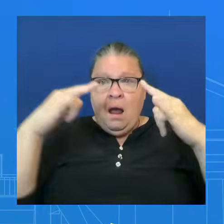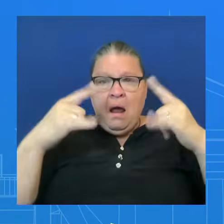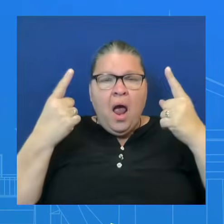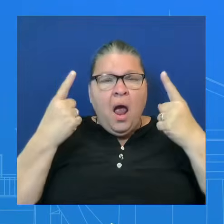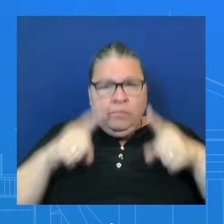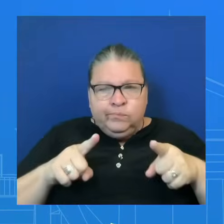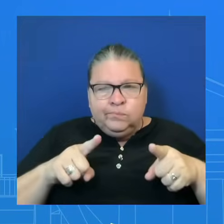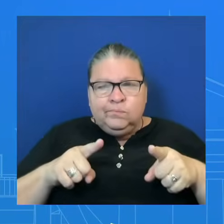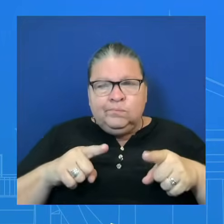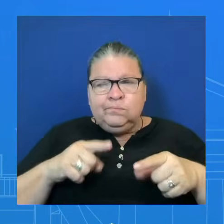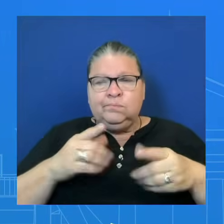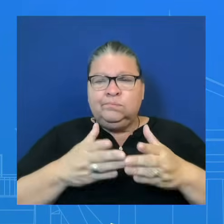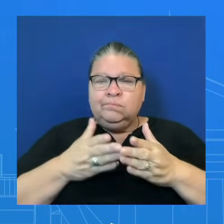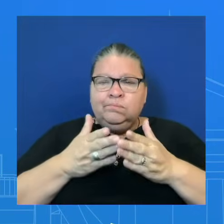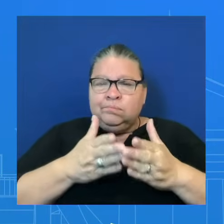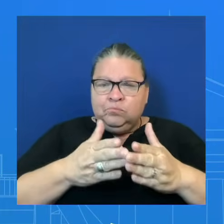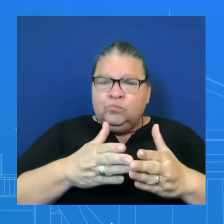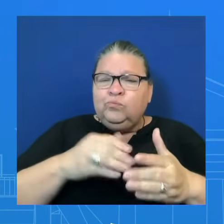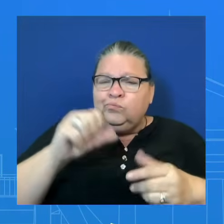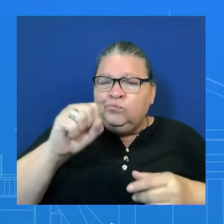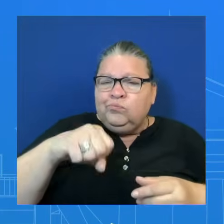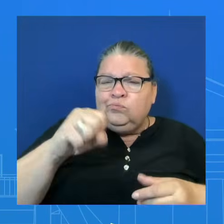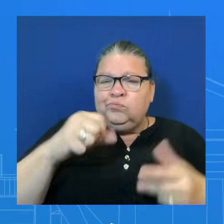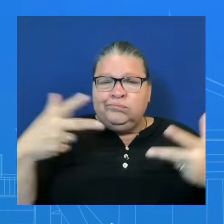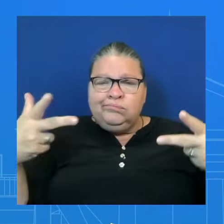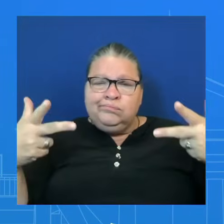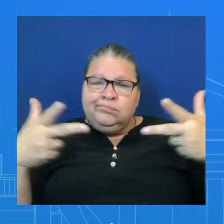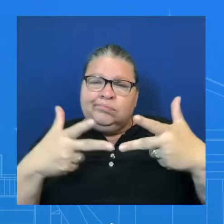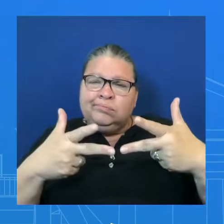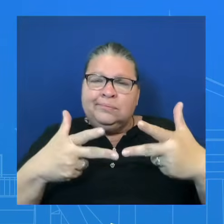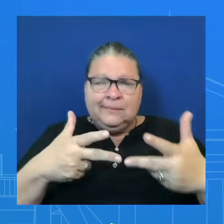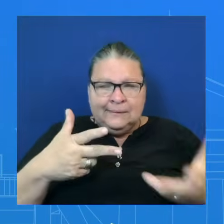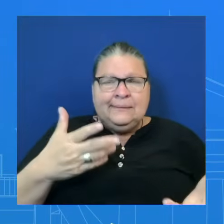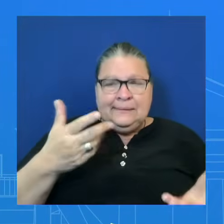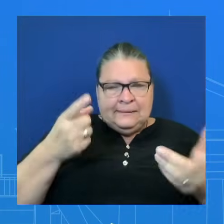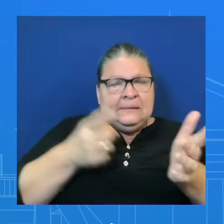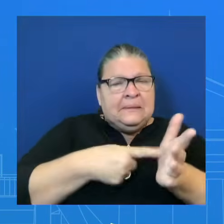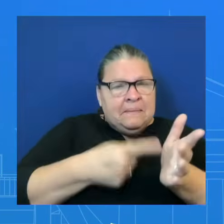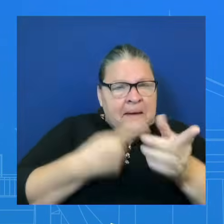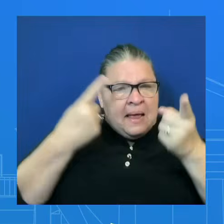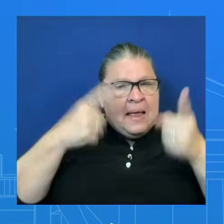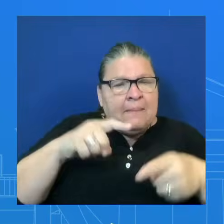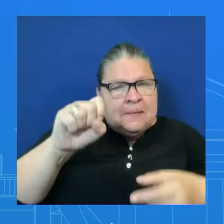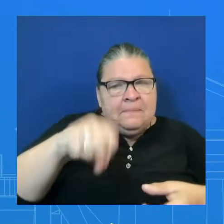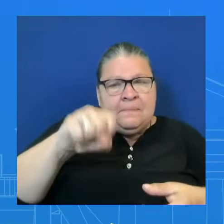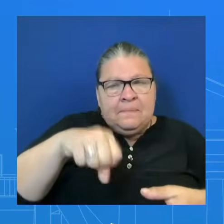and it's done inside the international law, and it's done in accordance with the rules of the road.